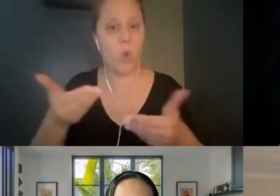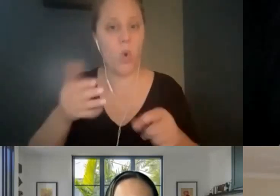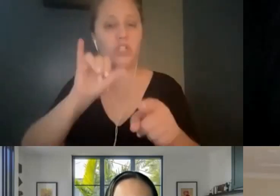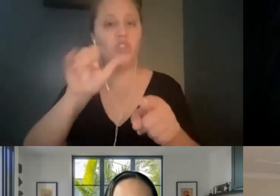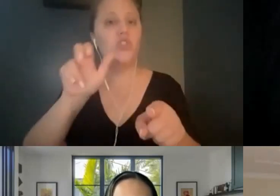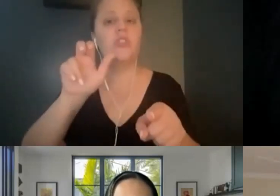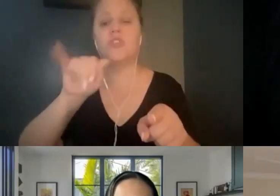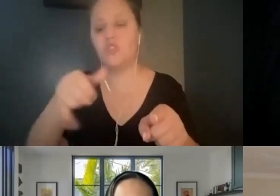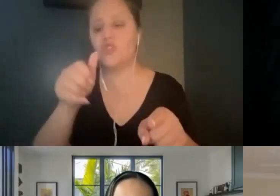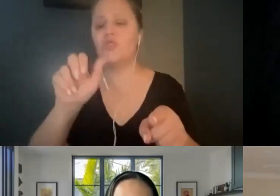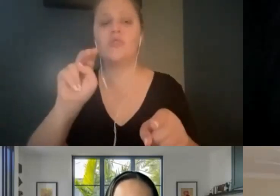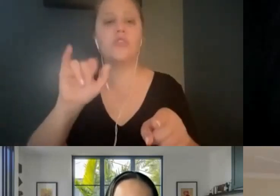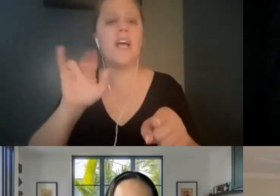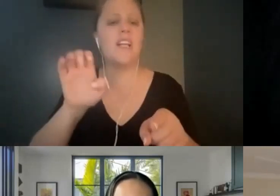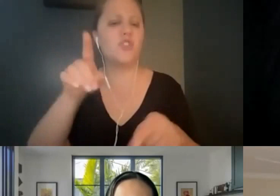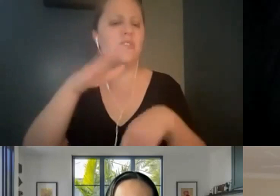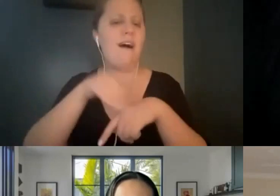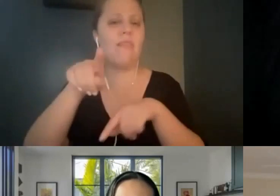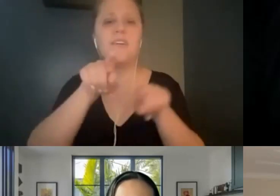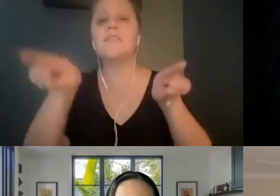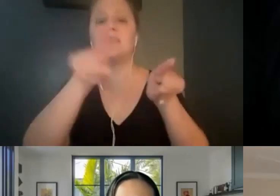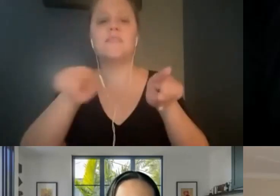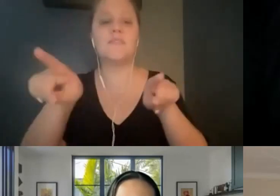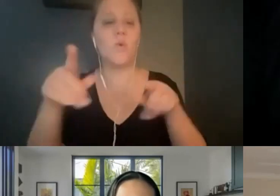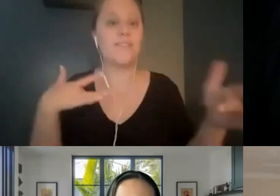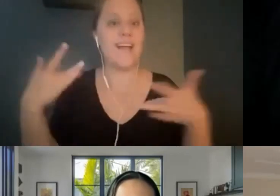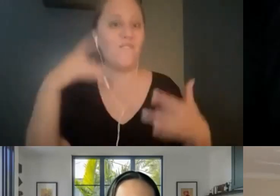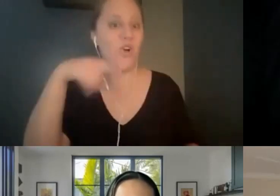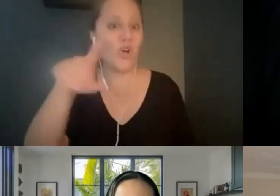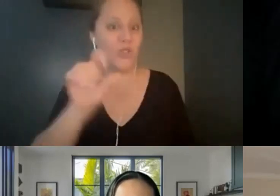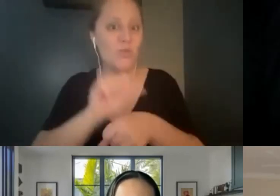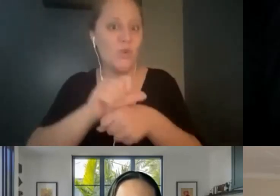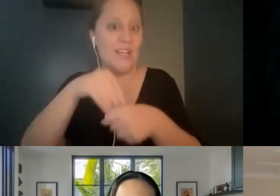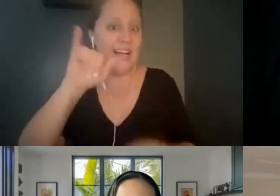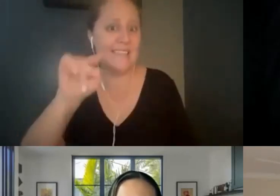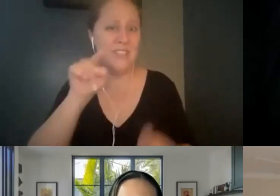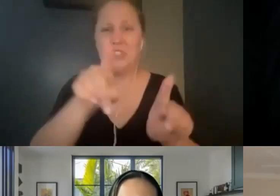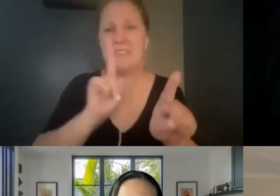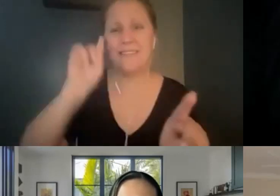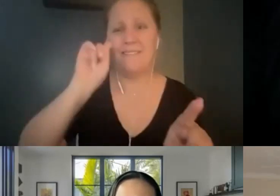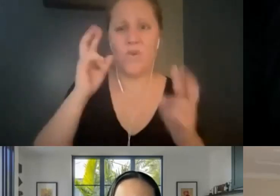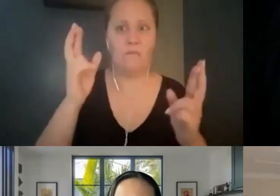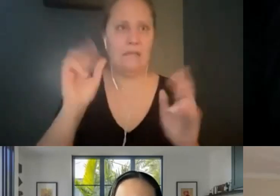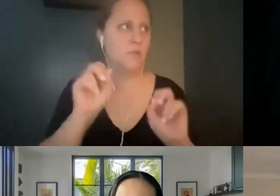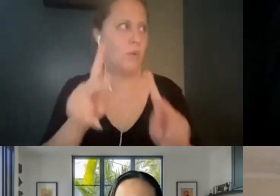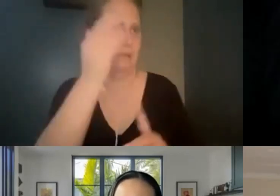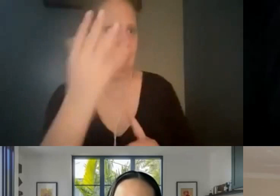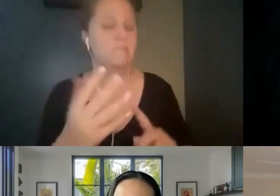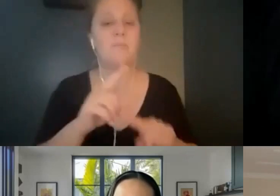Janice, we're excited for you to work in IT, and Jan is deaf. I hope you don't mind me sharing that, I'm sure she won't, but she's working at the City of Boynton